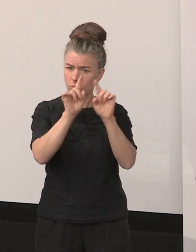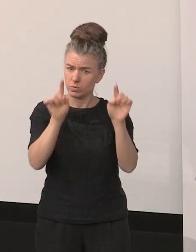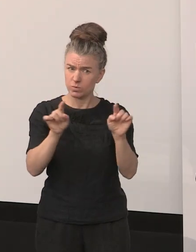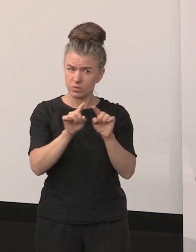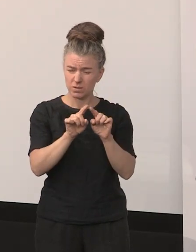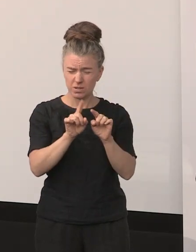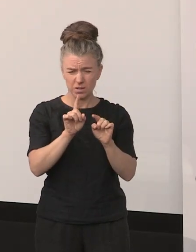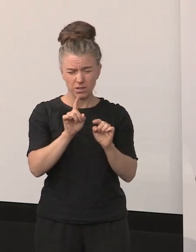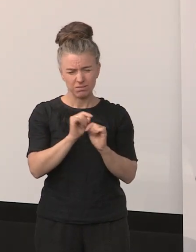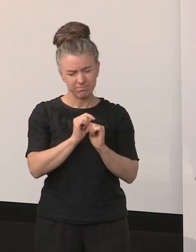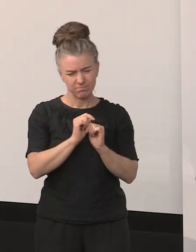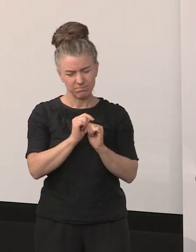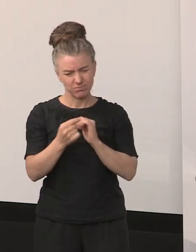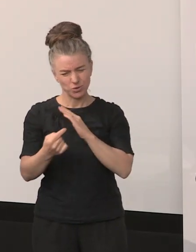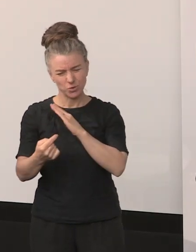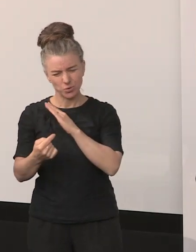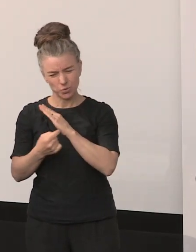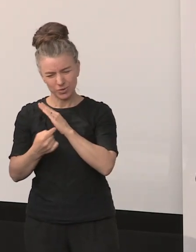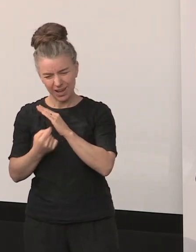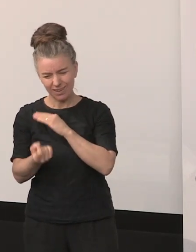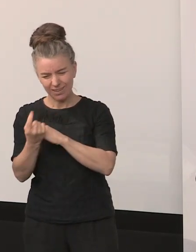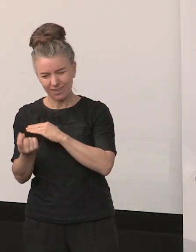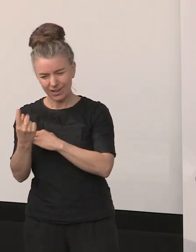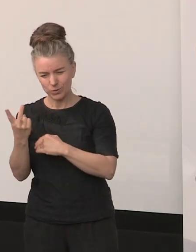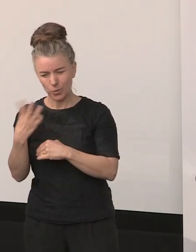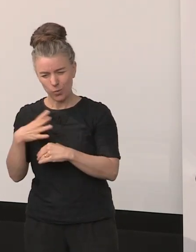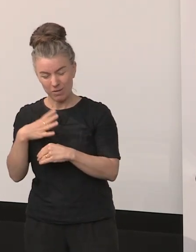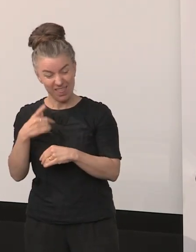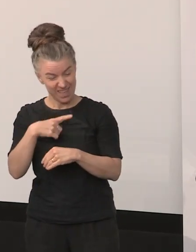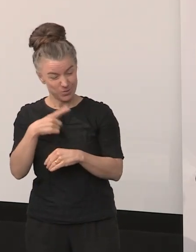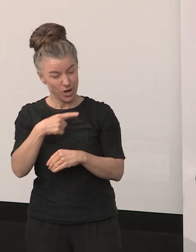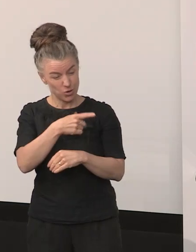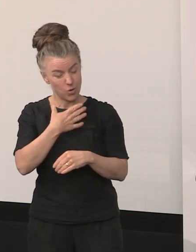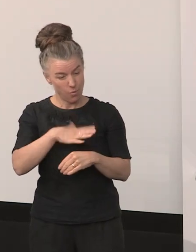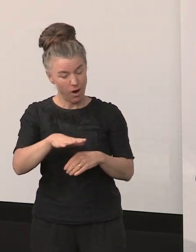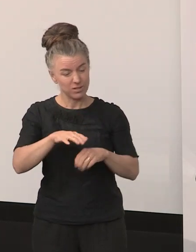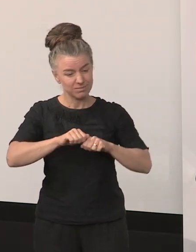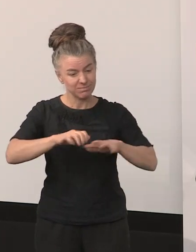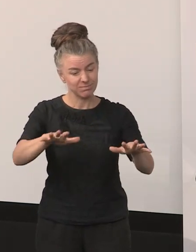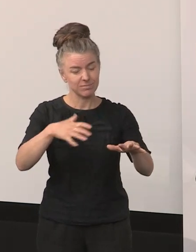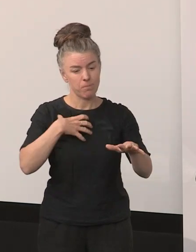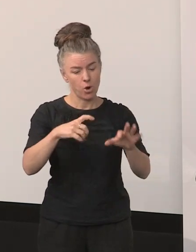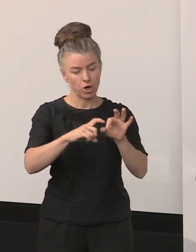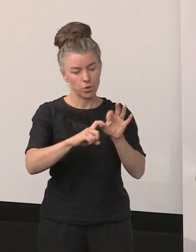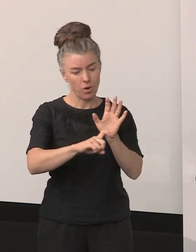Government would require businesses to print out official Government QR codes. Does Tuesday's cases